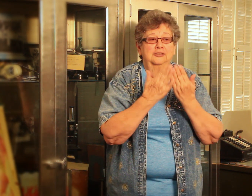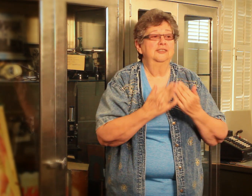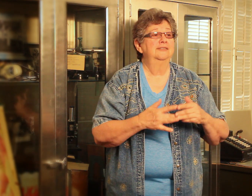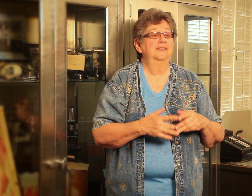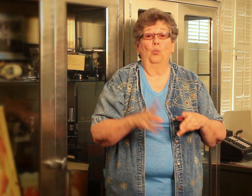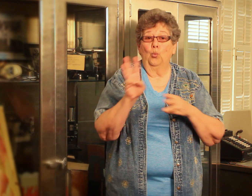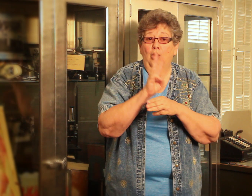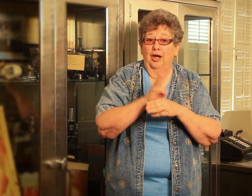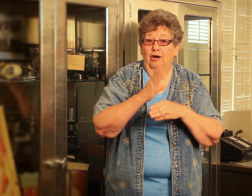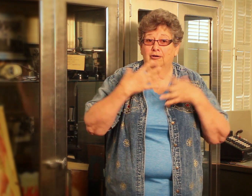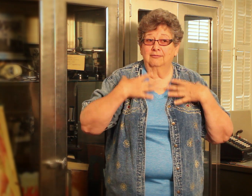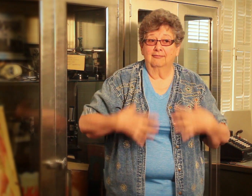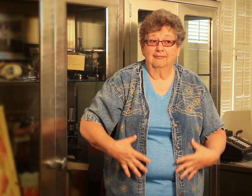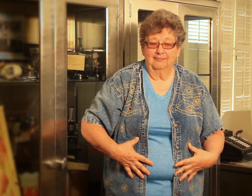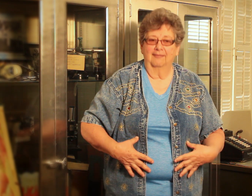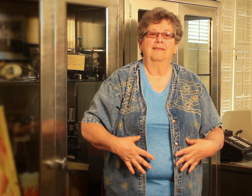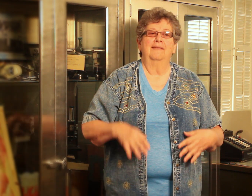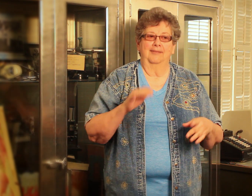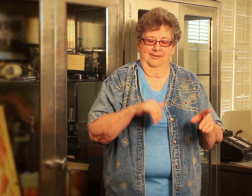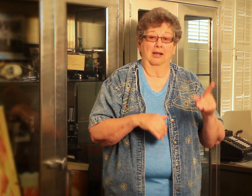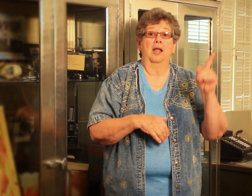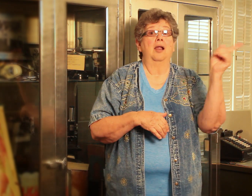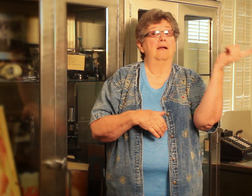what they cooked, the books they used, some of the attire that they wore...